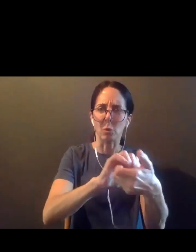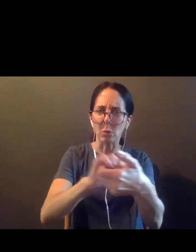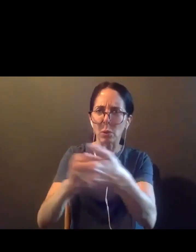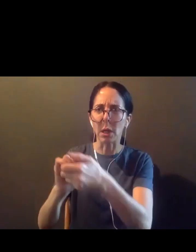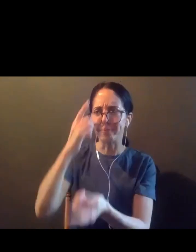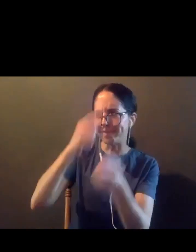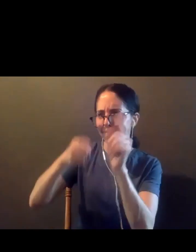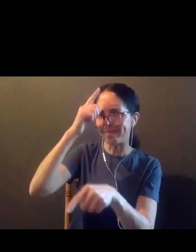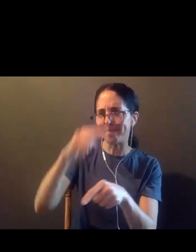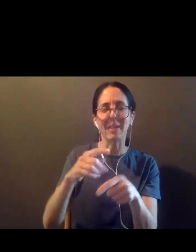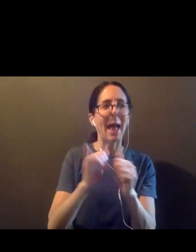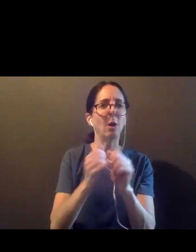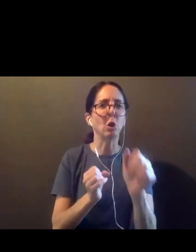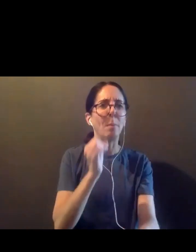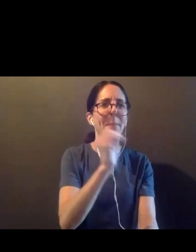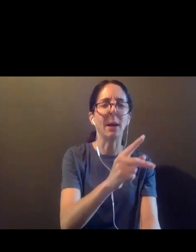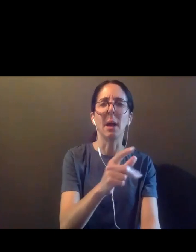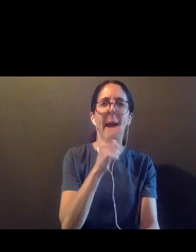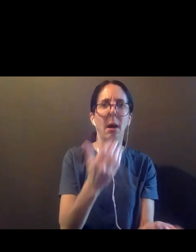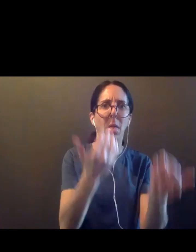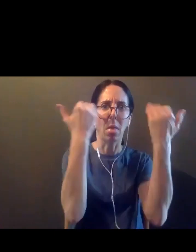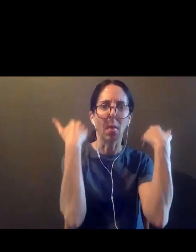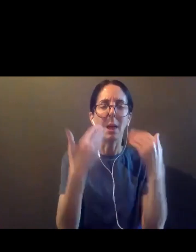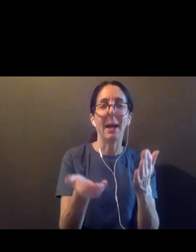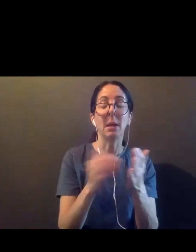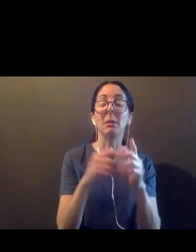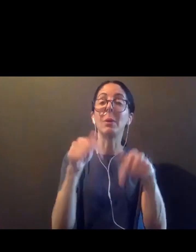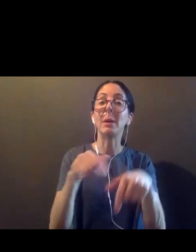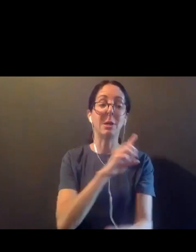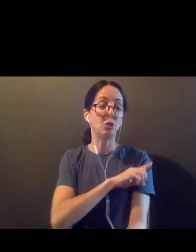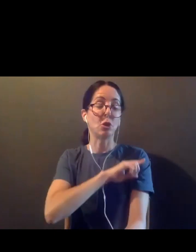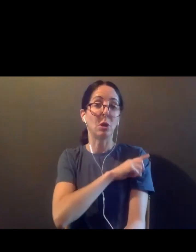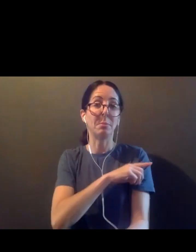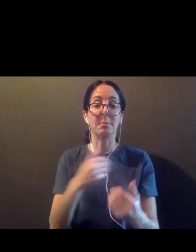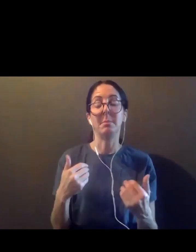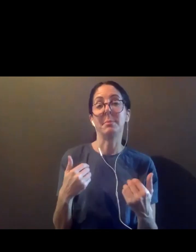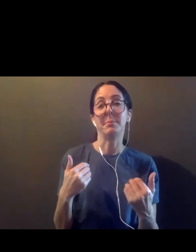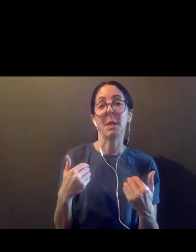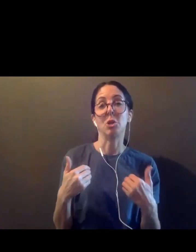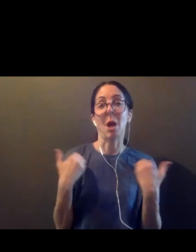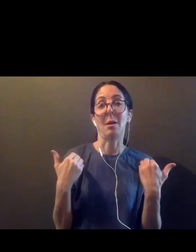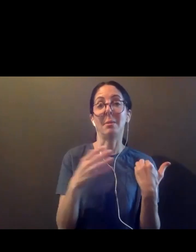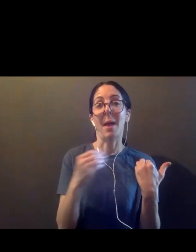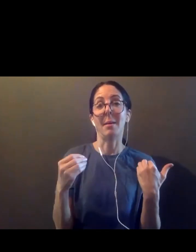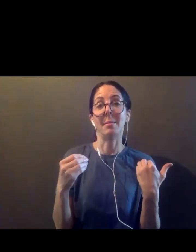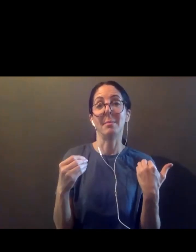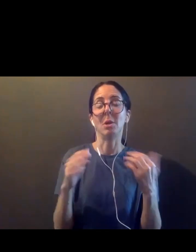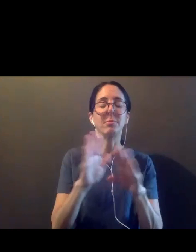An example of what we have in Durham, specifically in the child and youth space, we have the